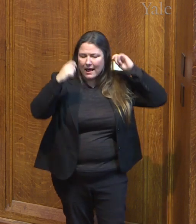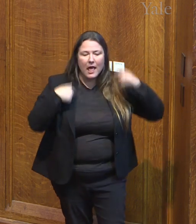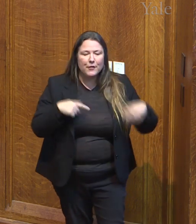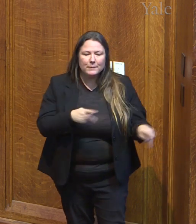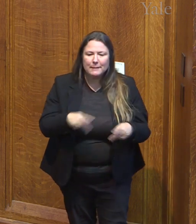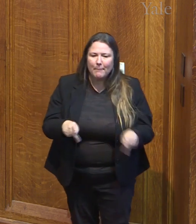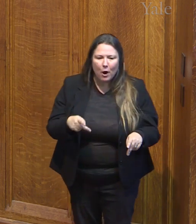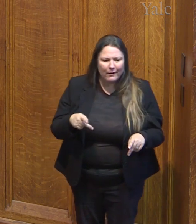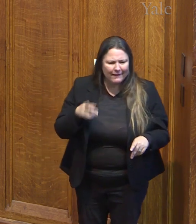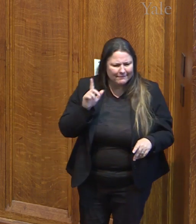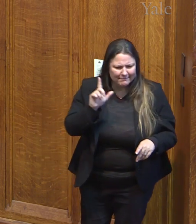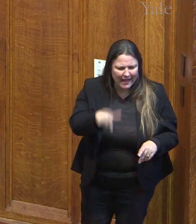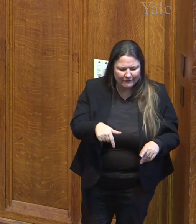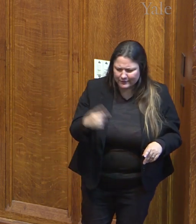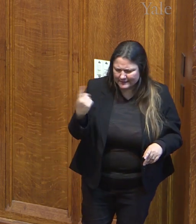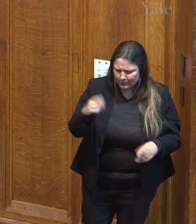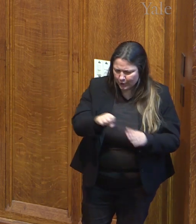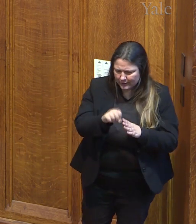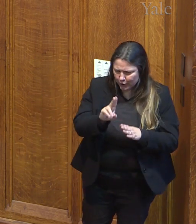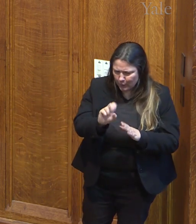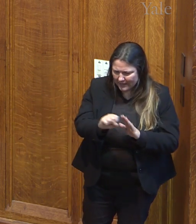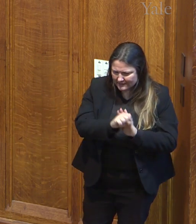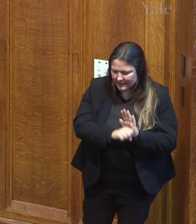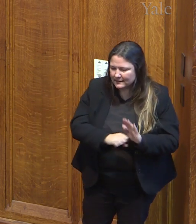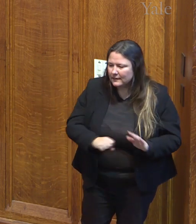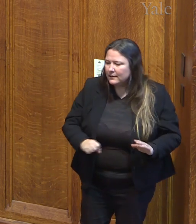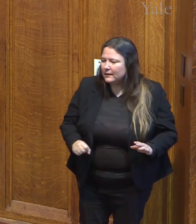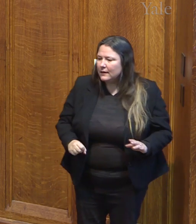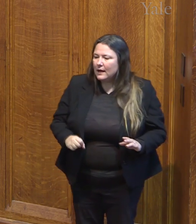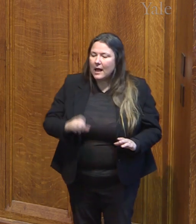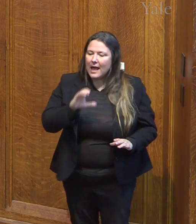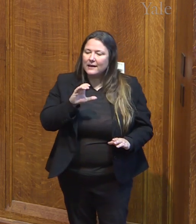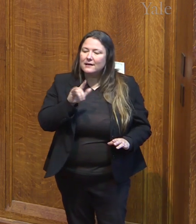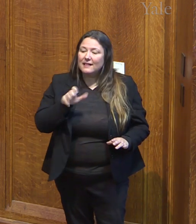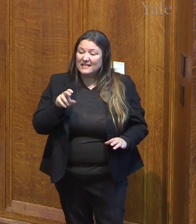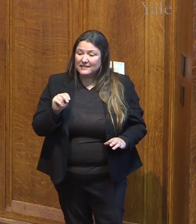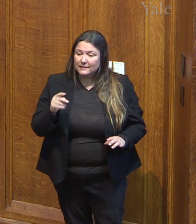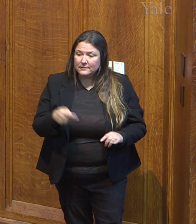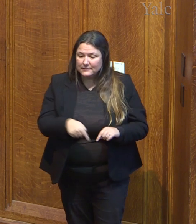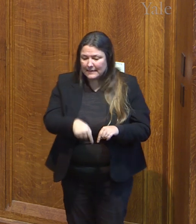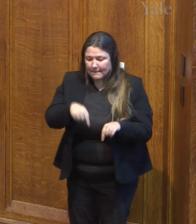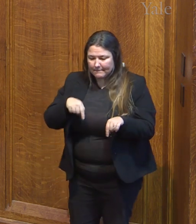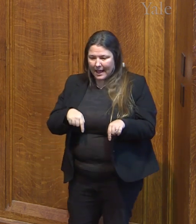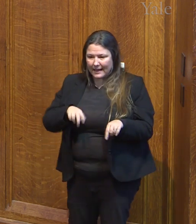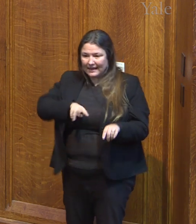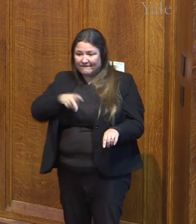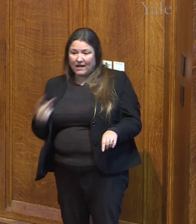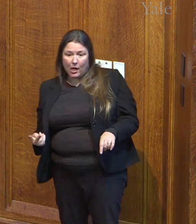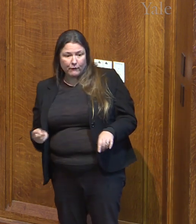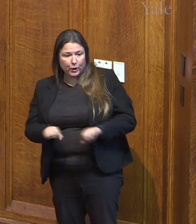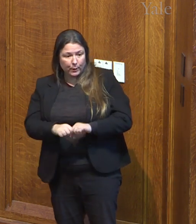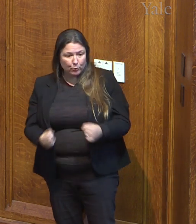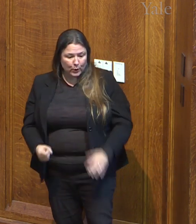somewhere in the states and Clinton stepped backwards and fell over the porch and broke his leg.